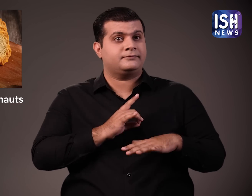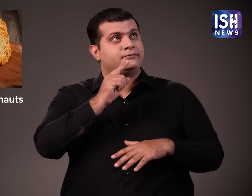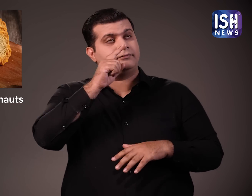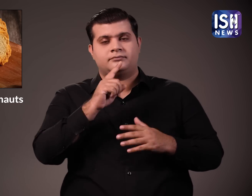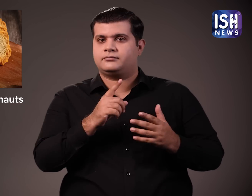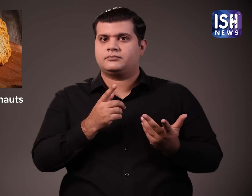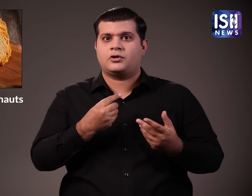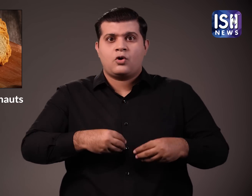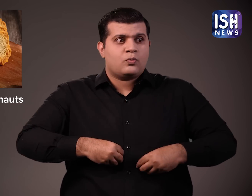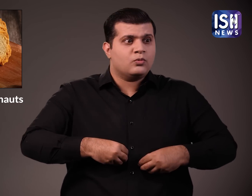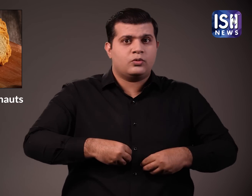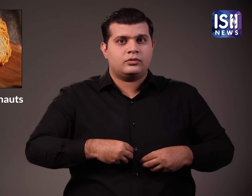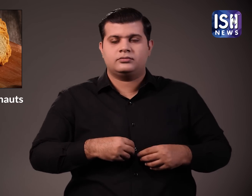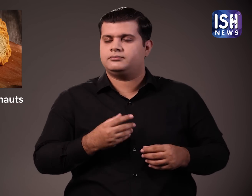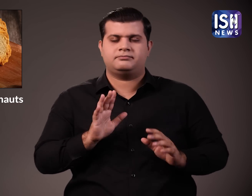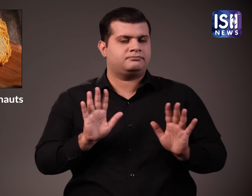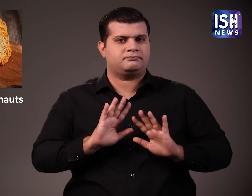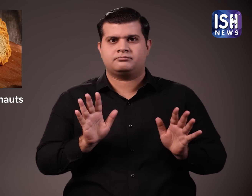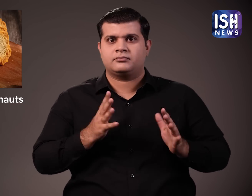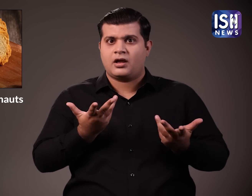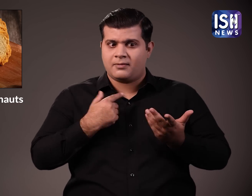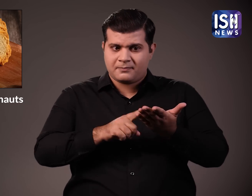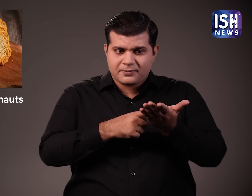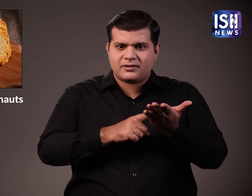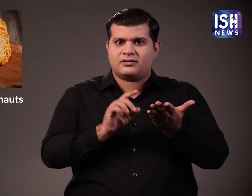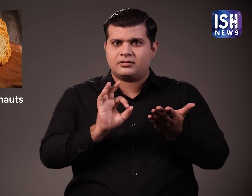What about when you're hungry? No!